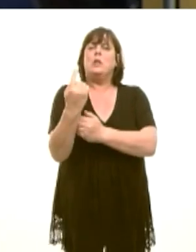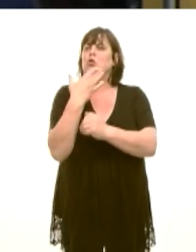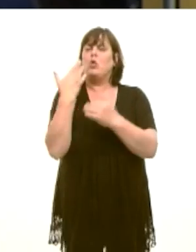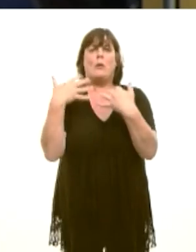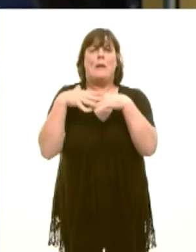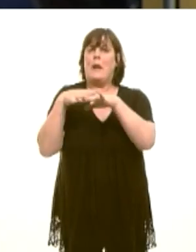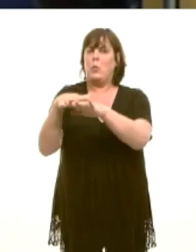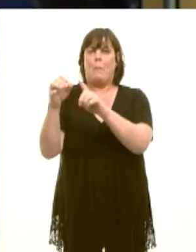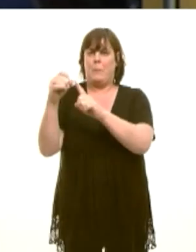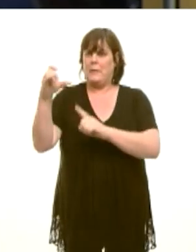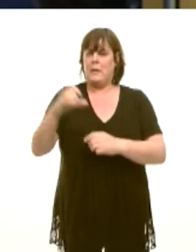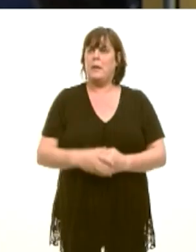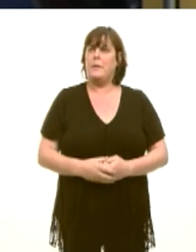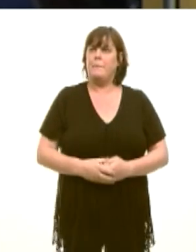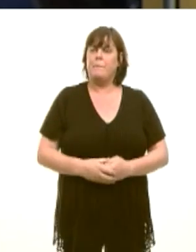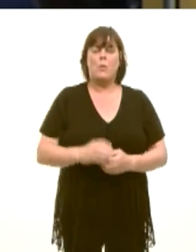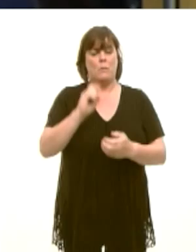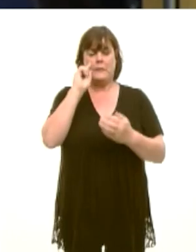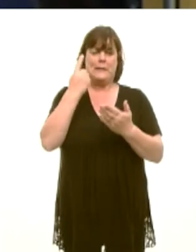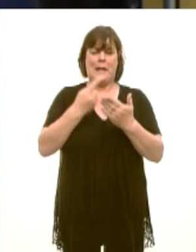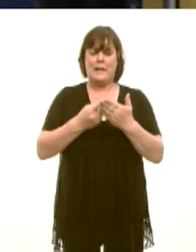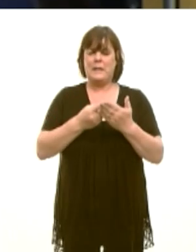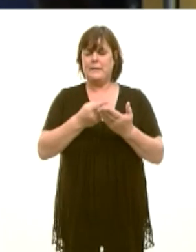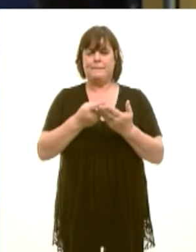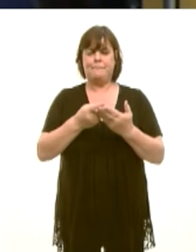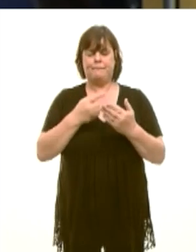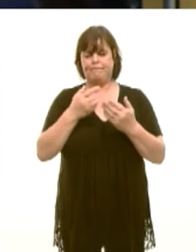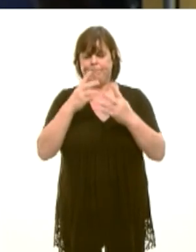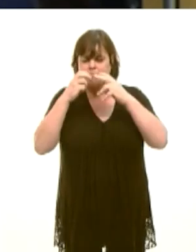that it took no further action because it wasnít told that any other patientsí files